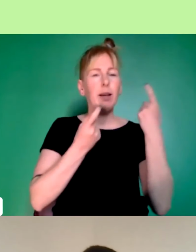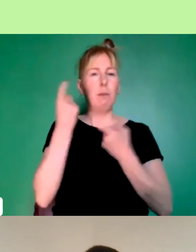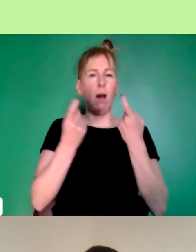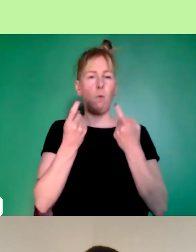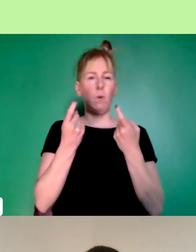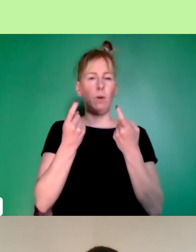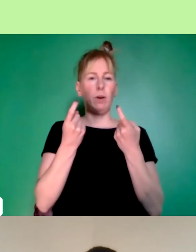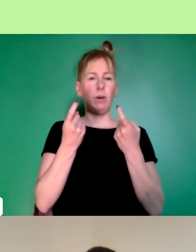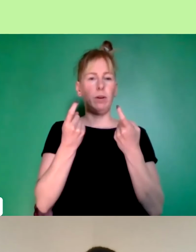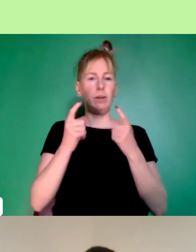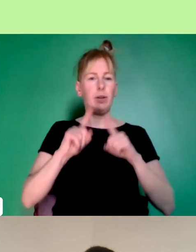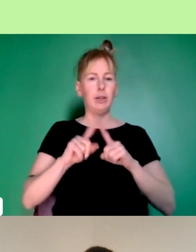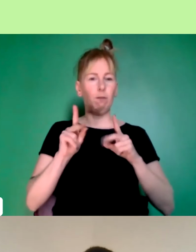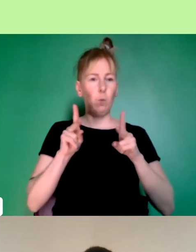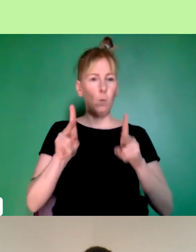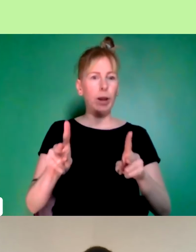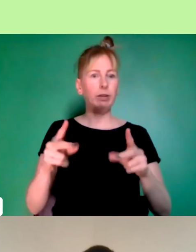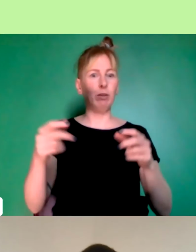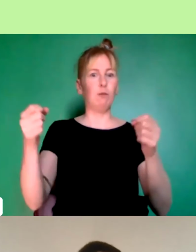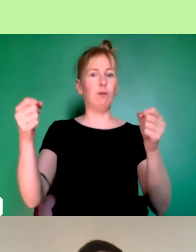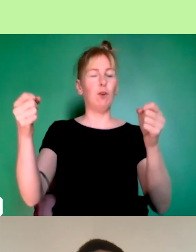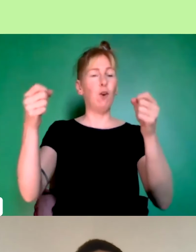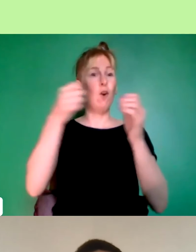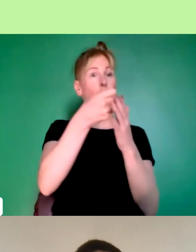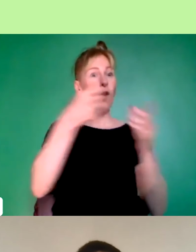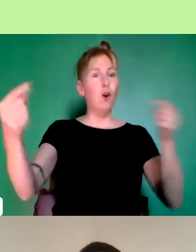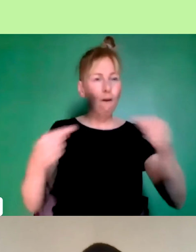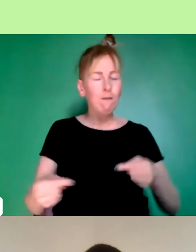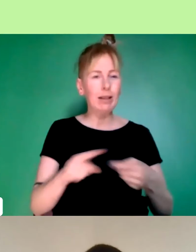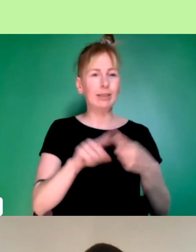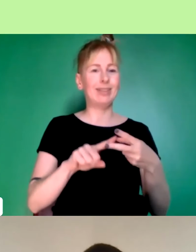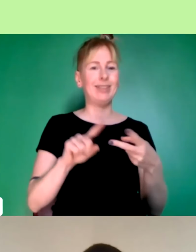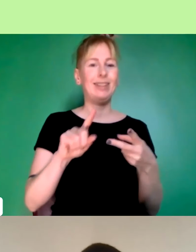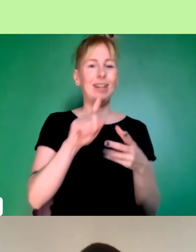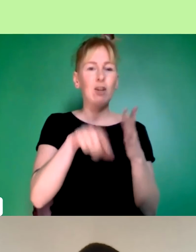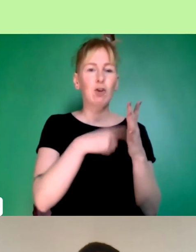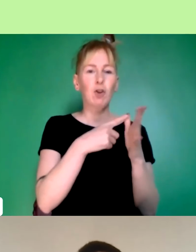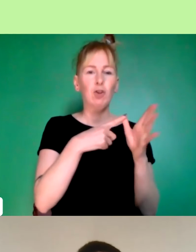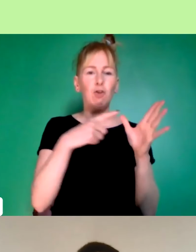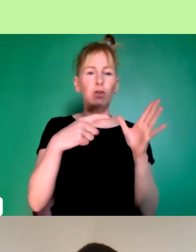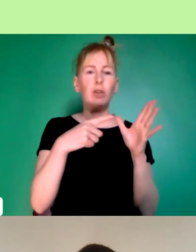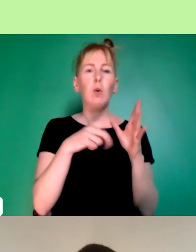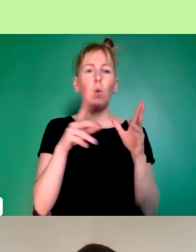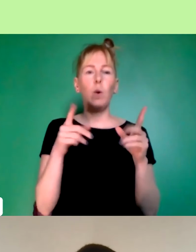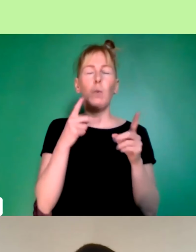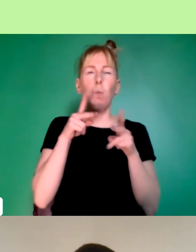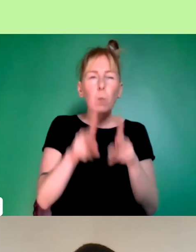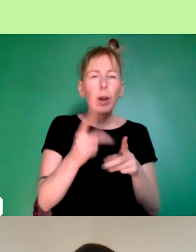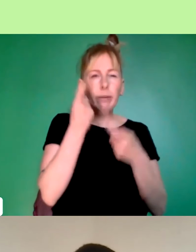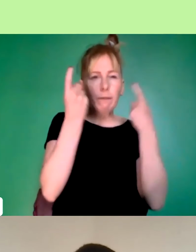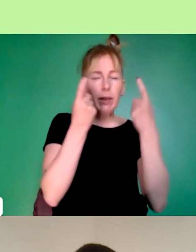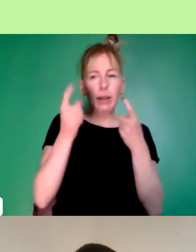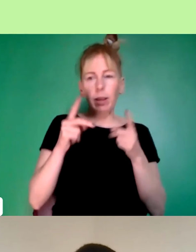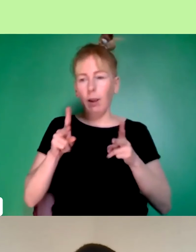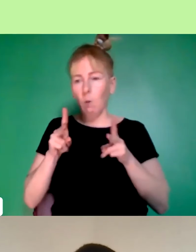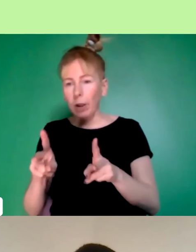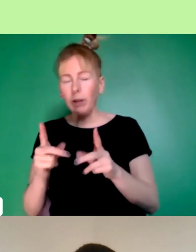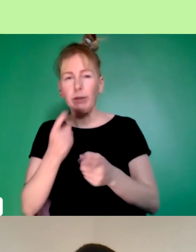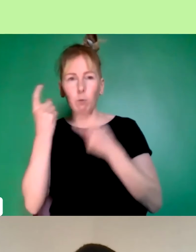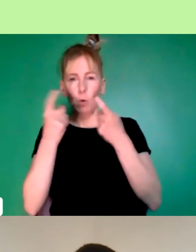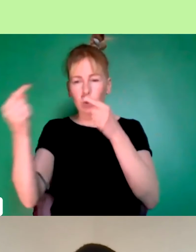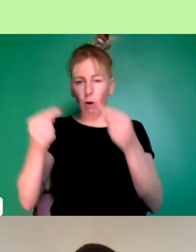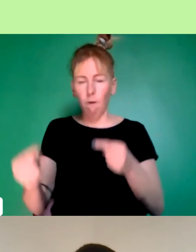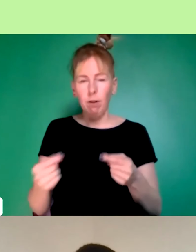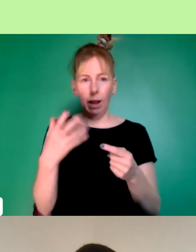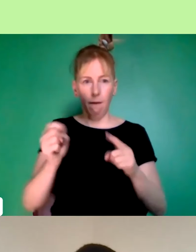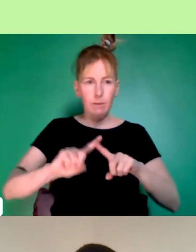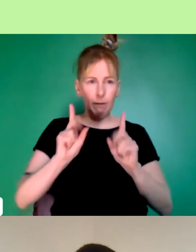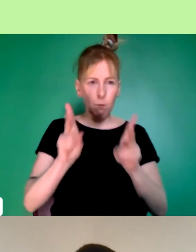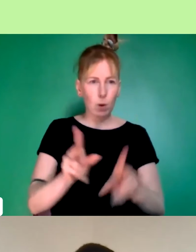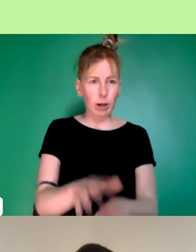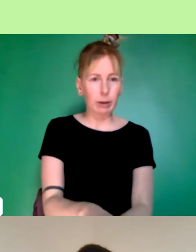conflict?” So maybe Jack, do you want to do you want to go for that one?